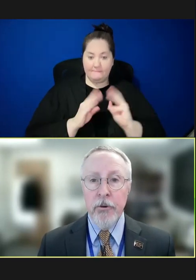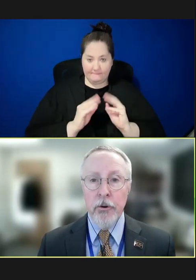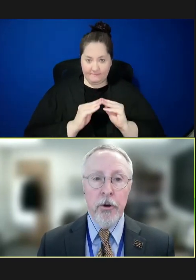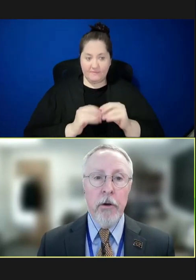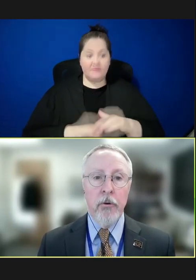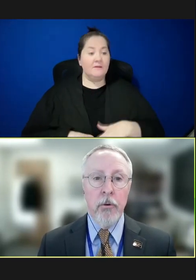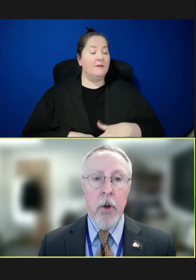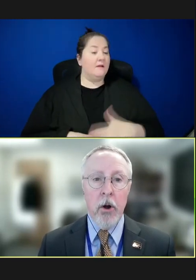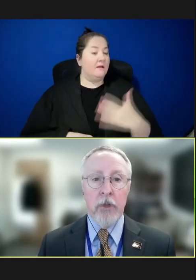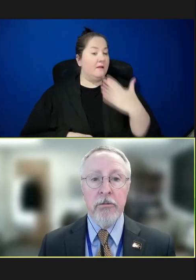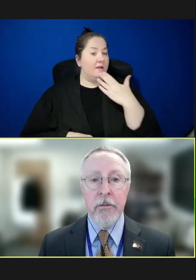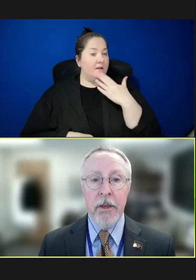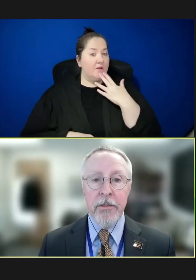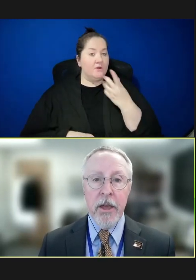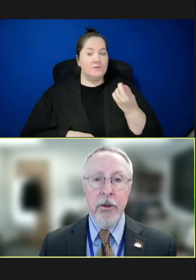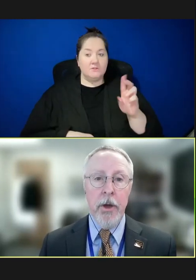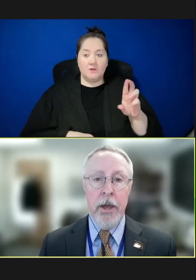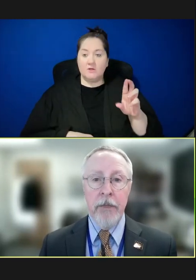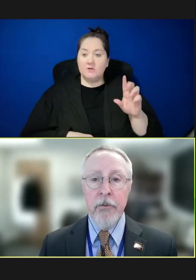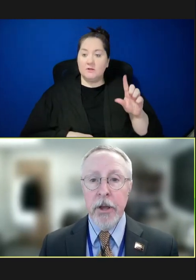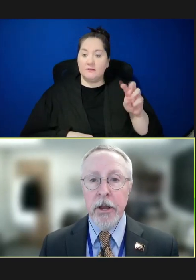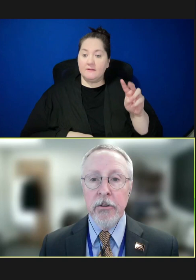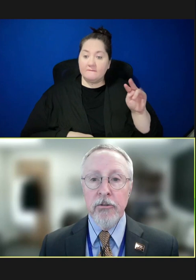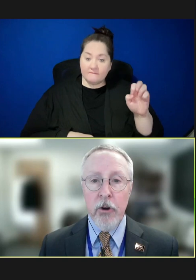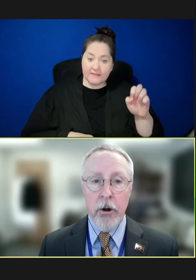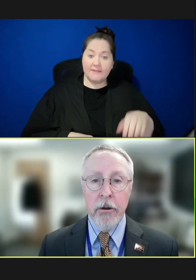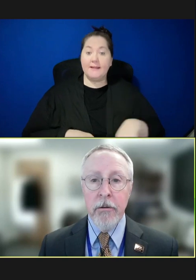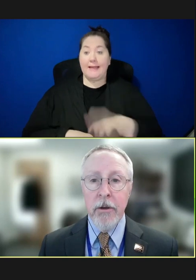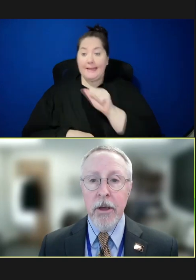your thoughtful remarks. And thank you, Ann, for getting us started,